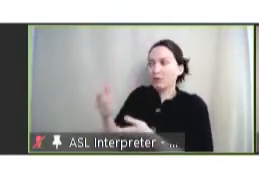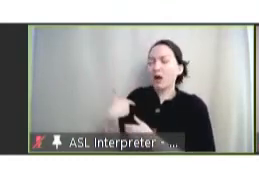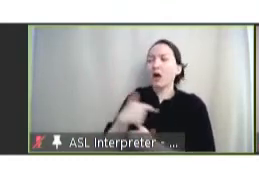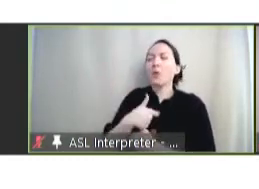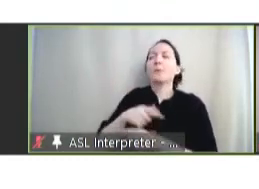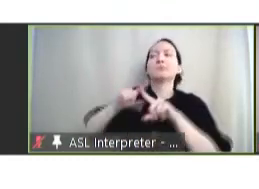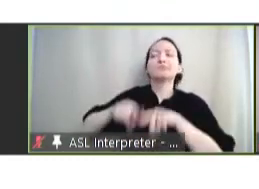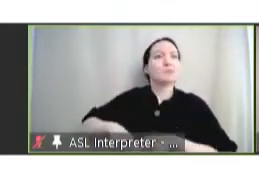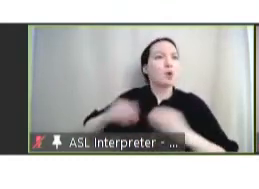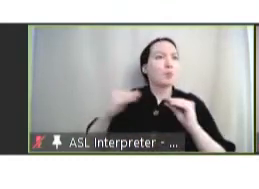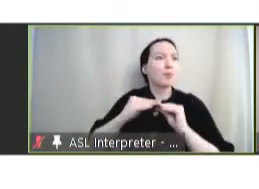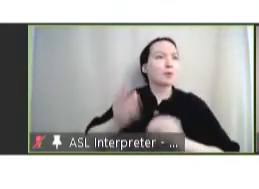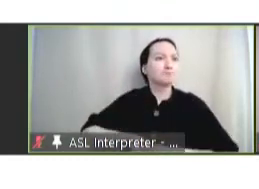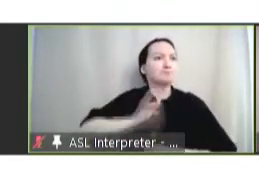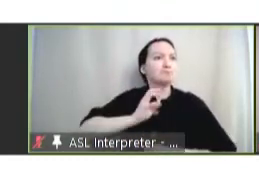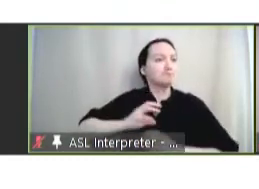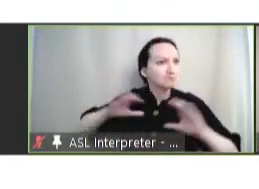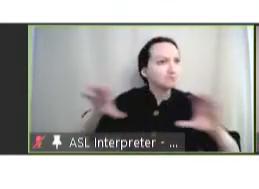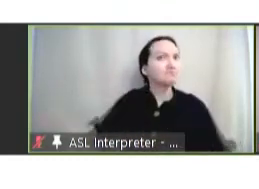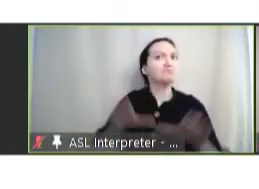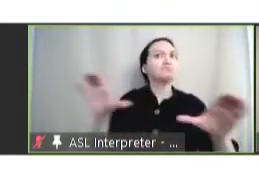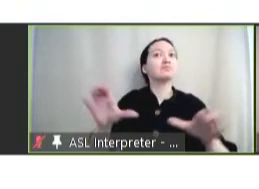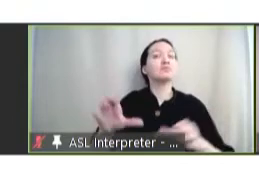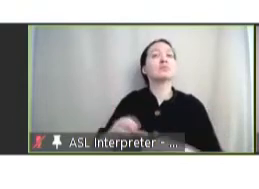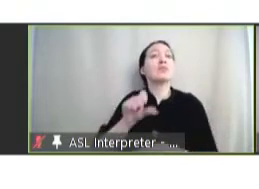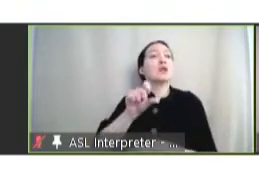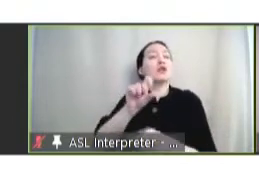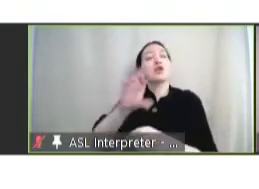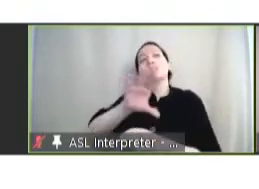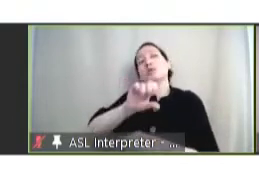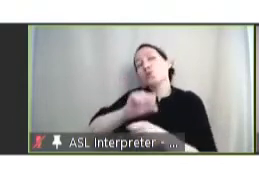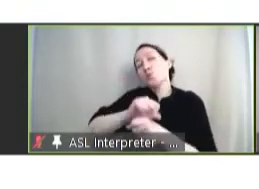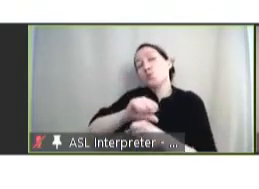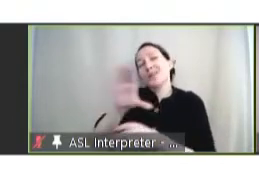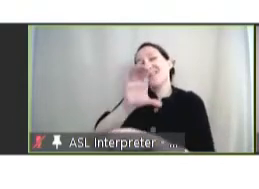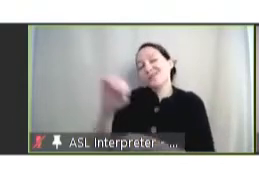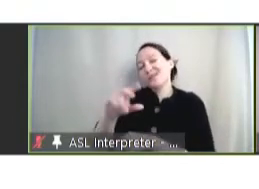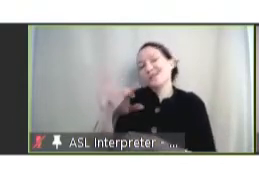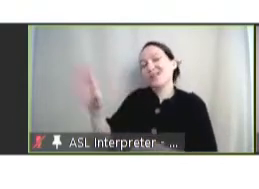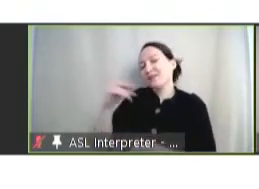further. So, again, employer voices matter; they have helped us save lives during this pandemic.